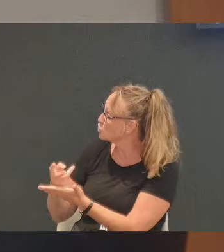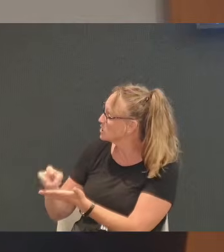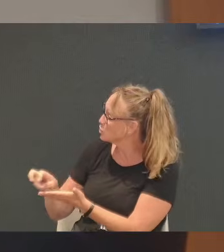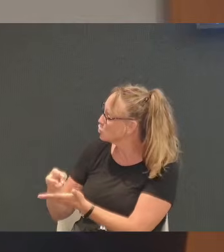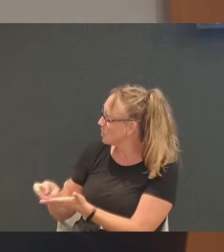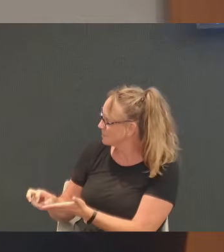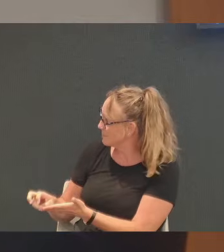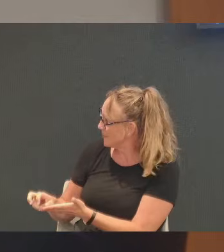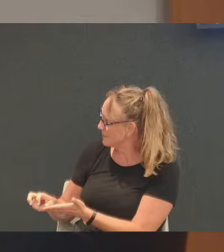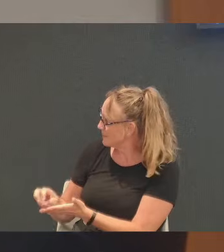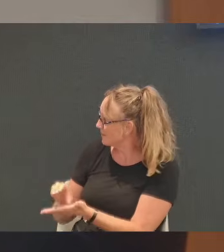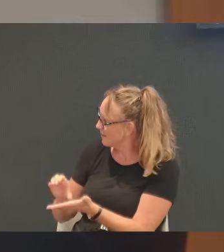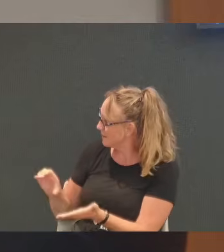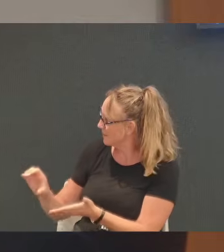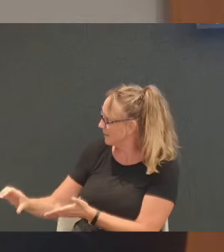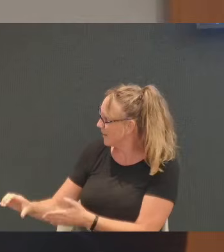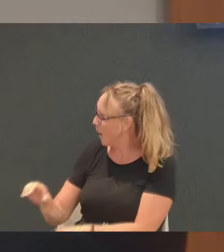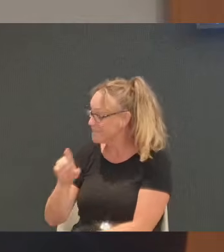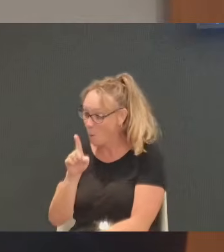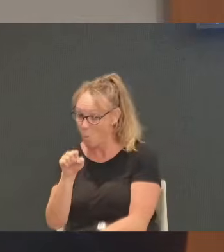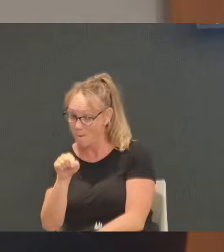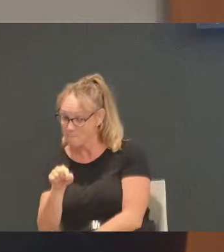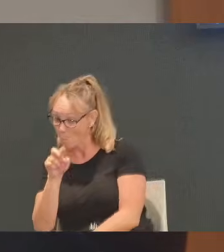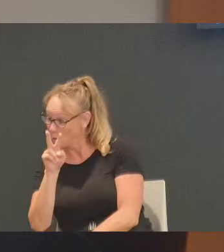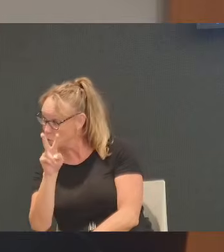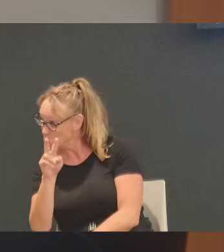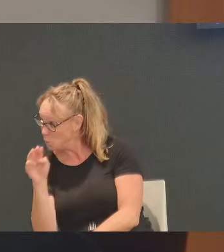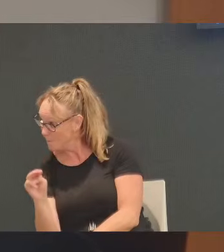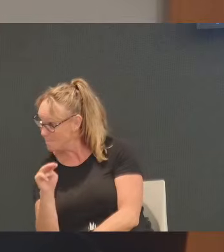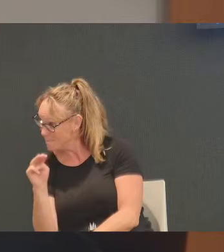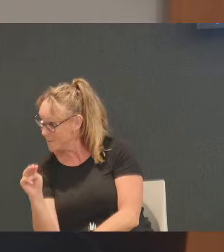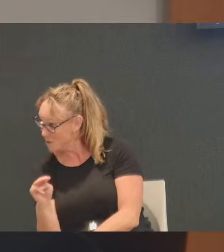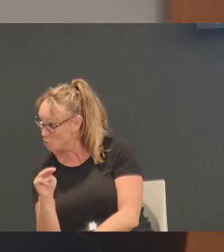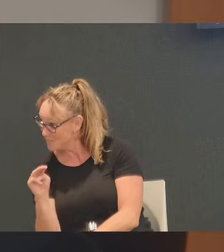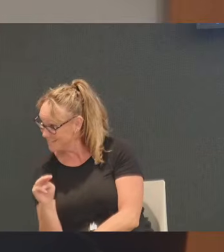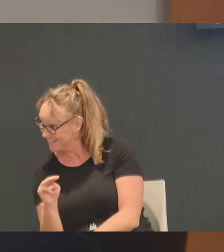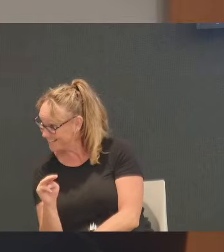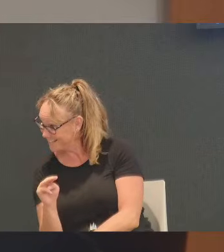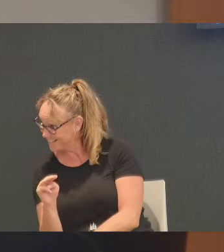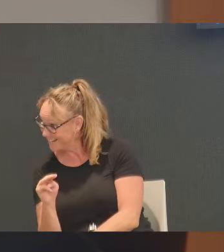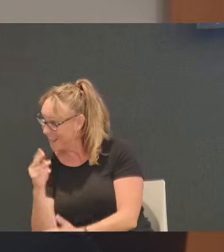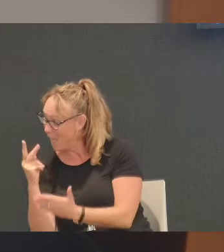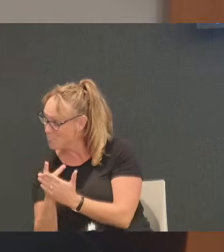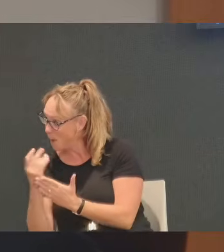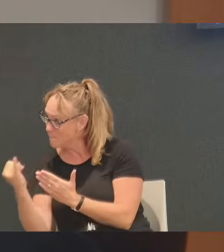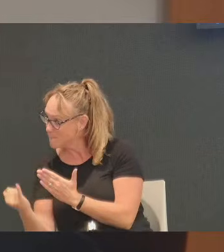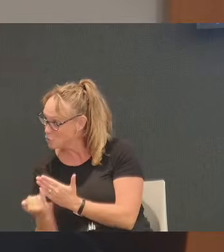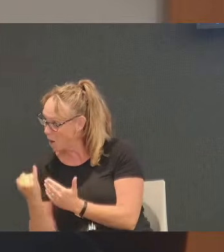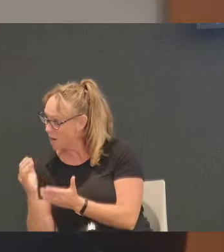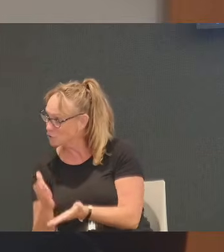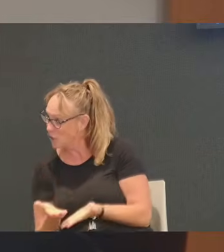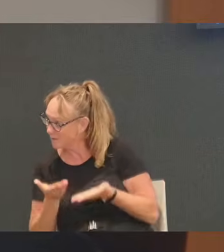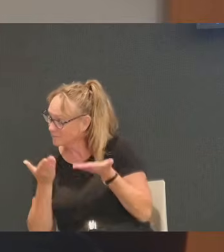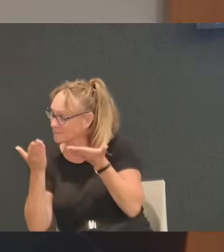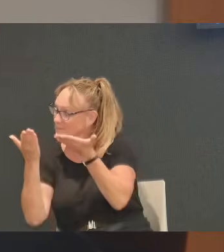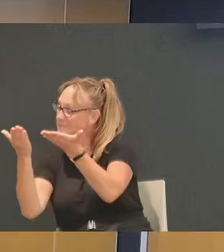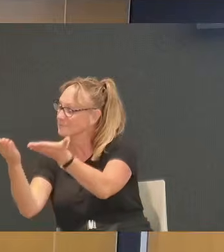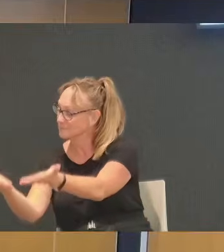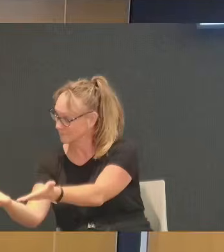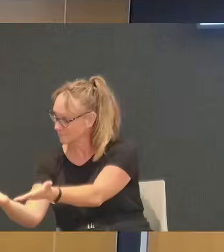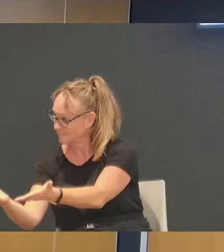1.2 two is awarding the is awarding the project to the to the vendor. Okay. Okay. You came up on